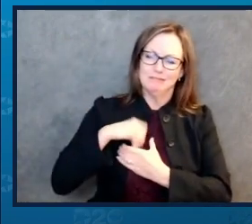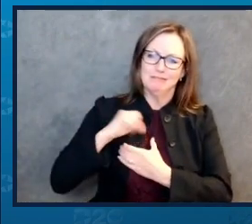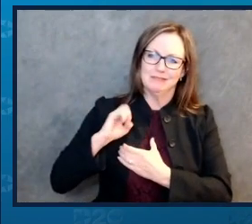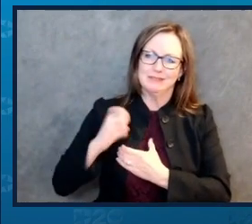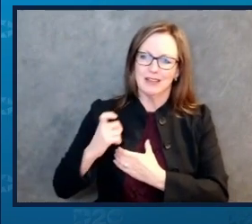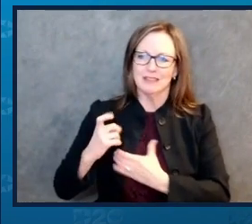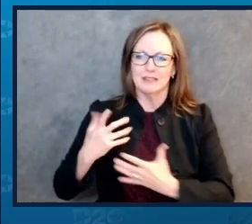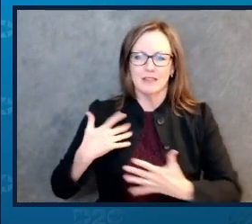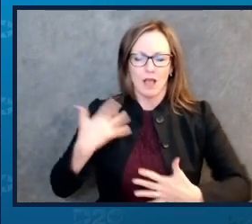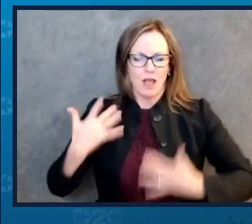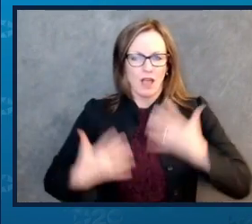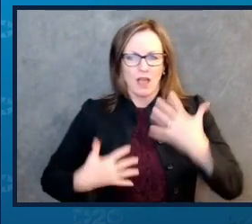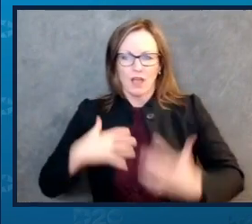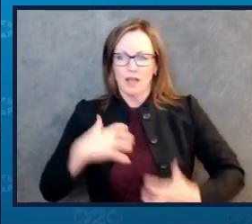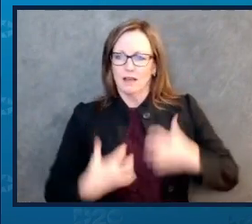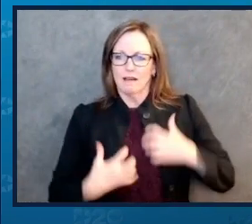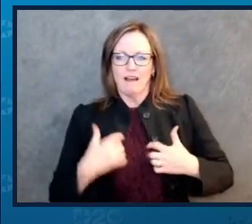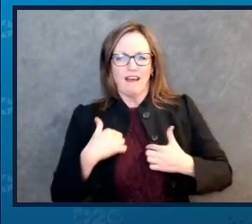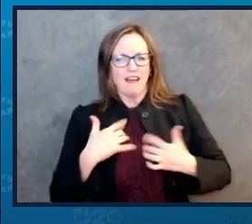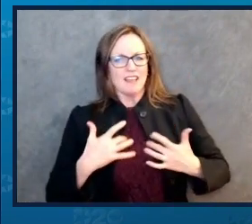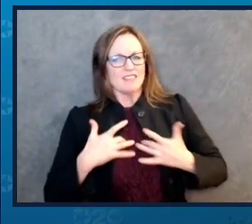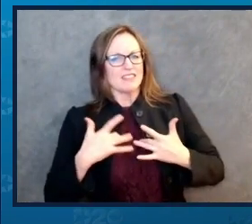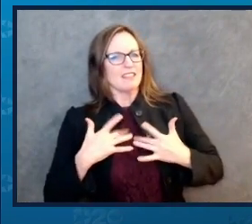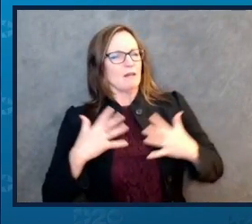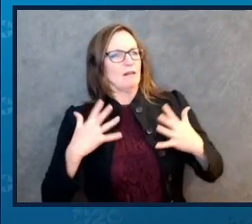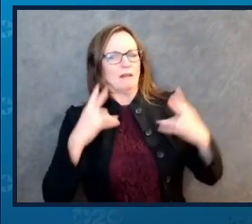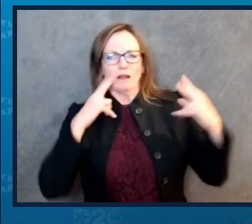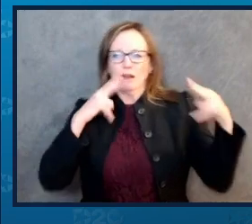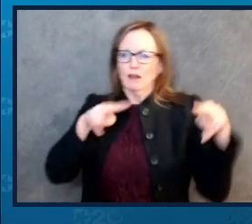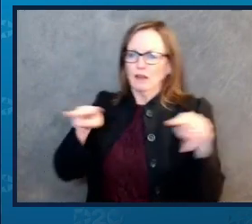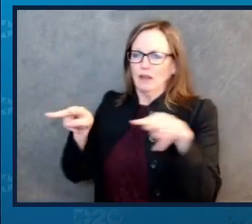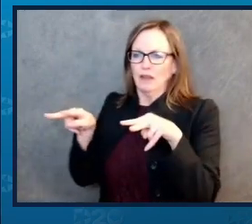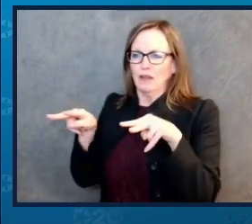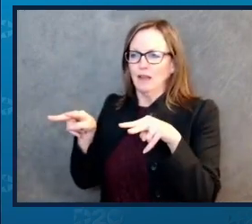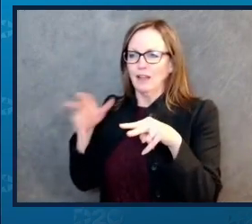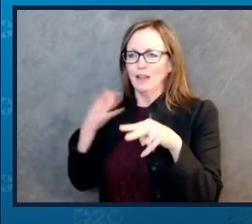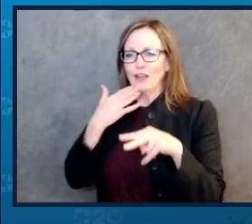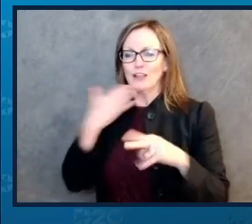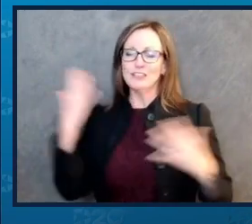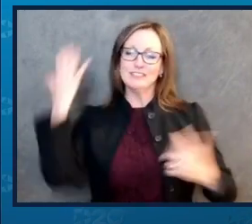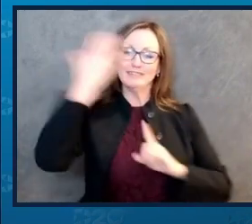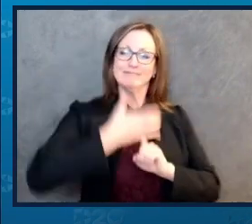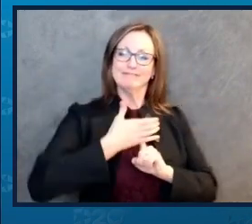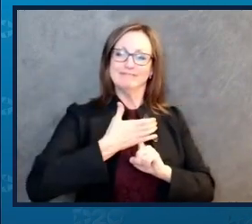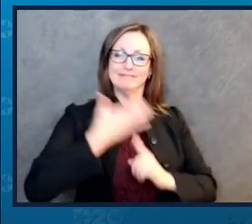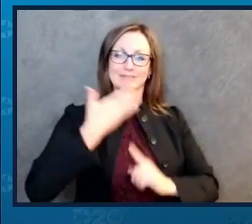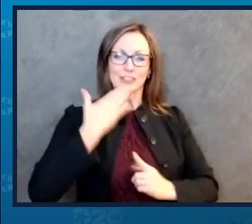CHARACTER.